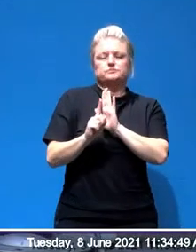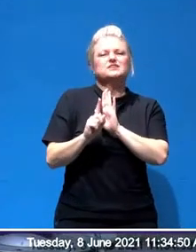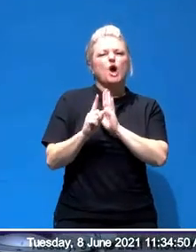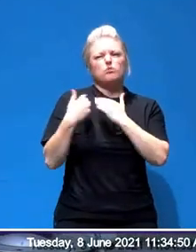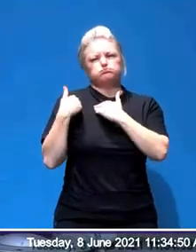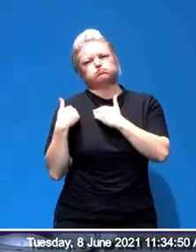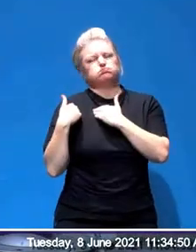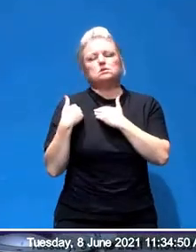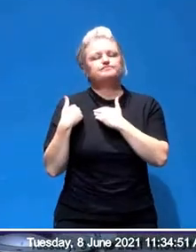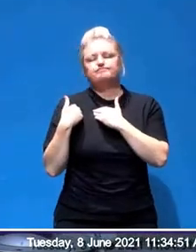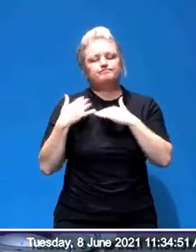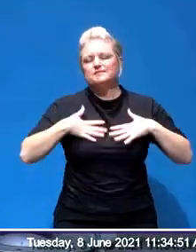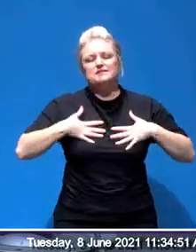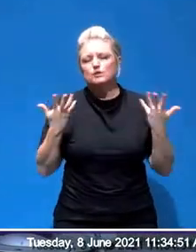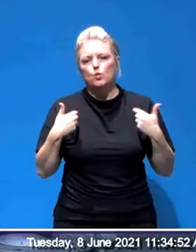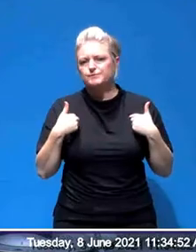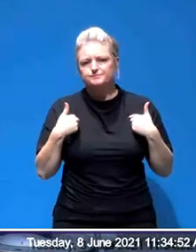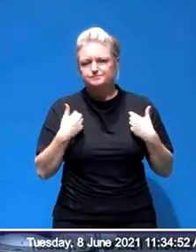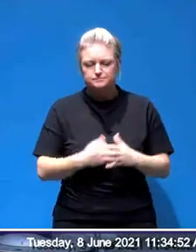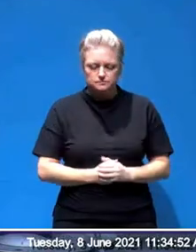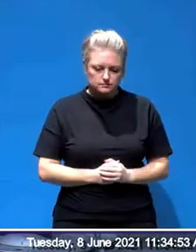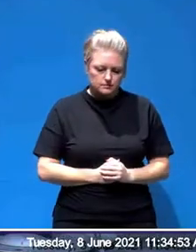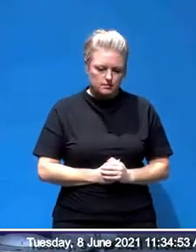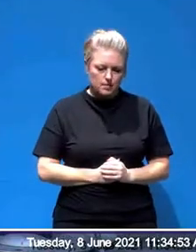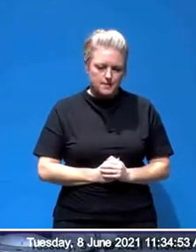Now we are going to turn to Daniel's life now.